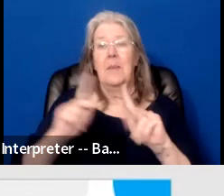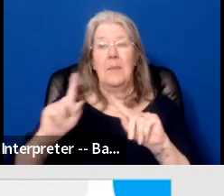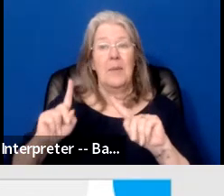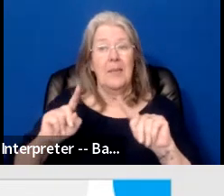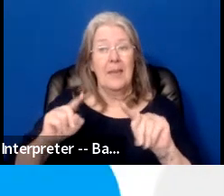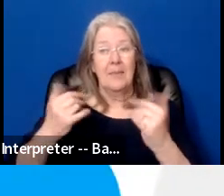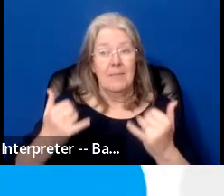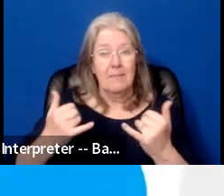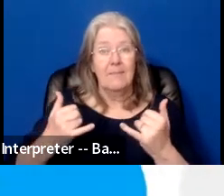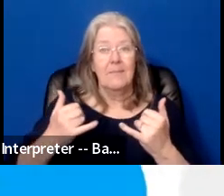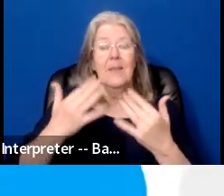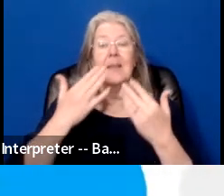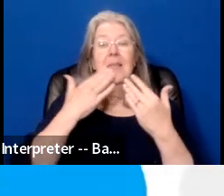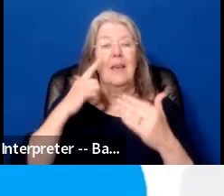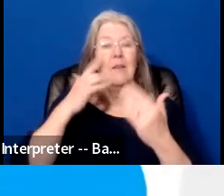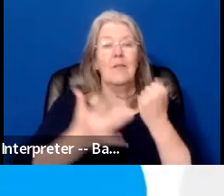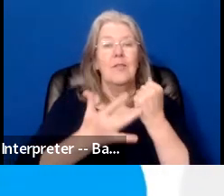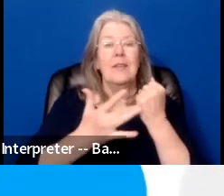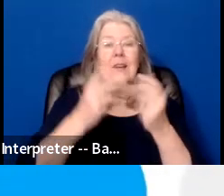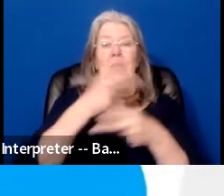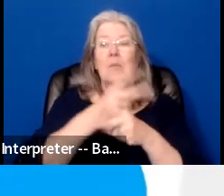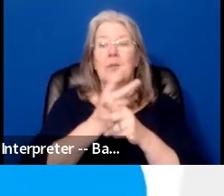Thank you for our technical producer,